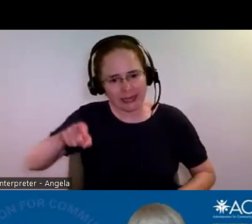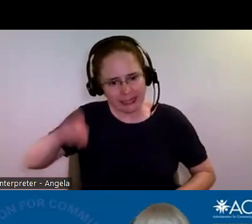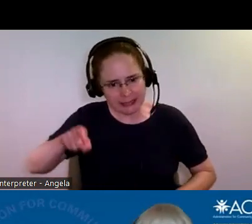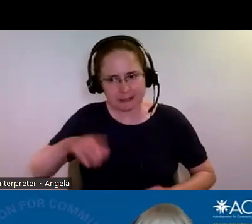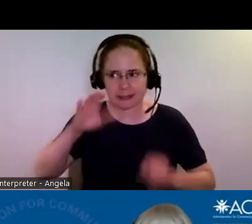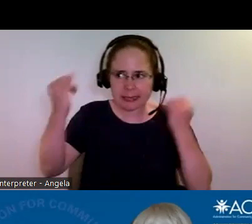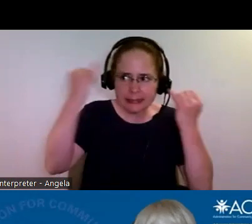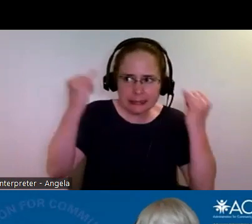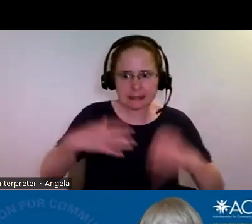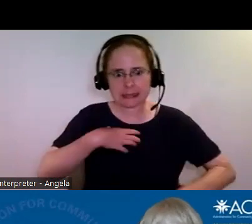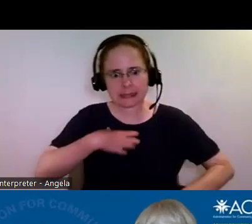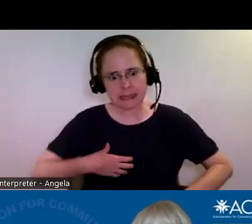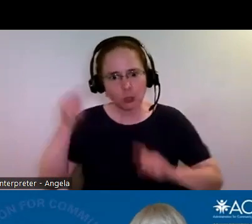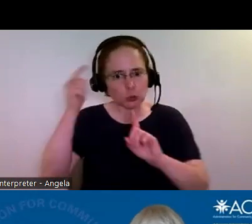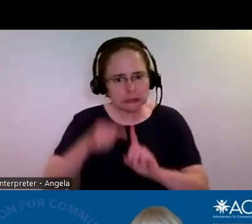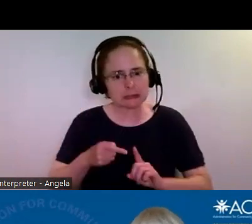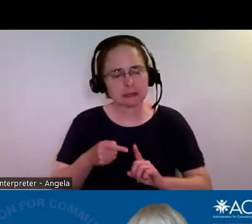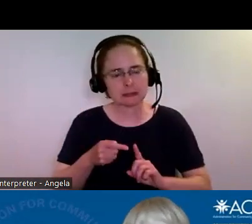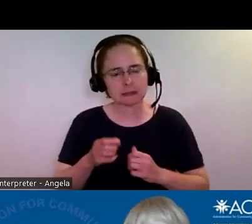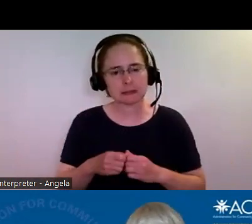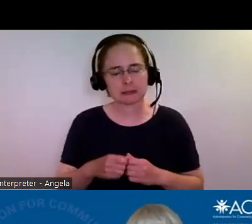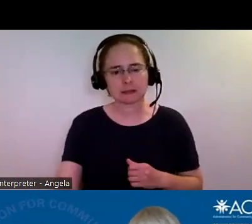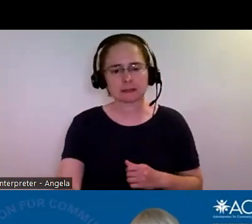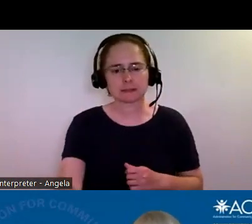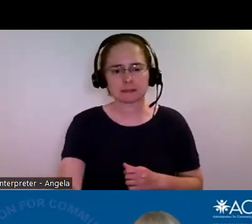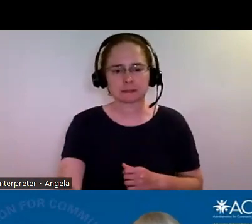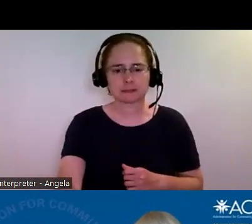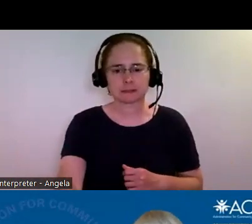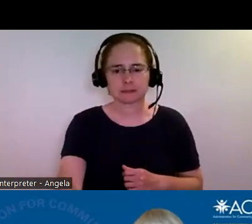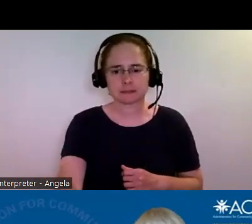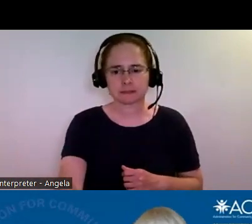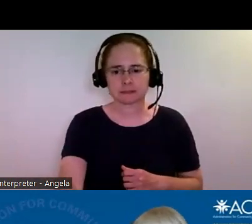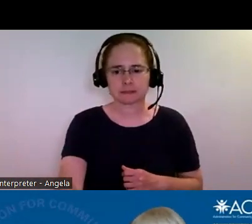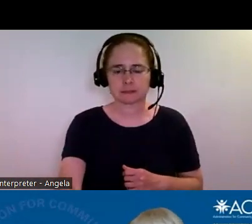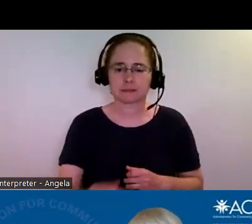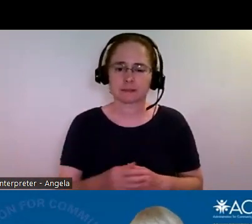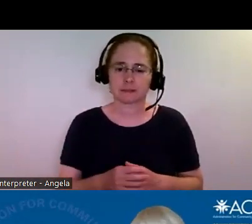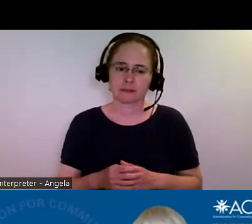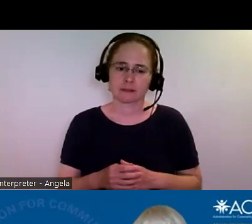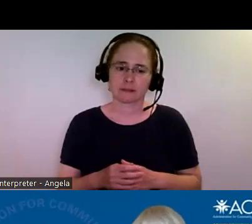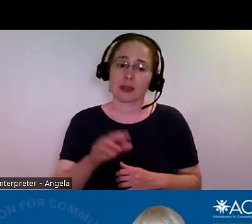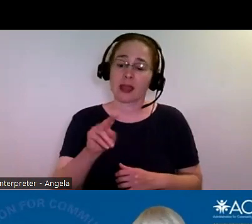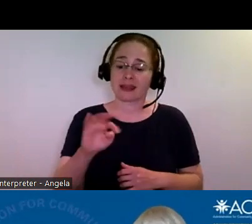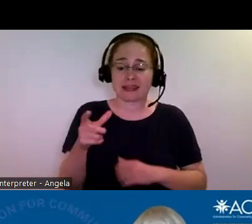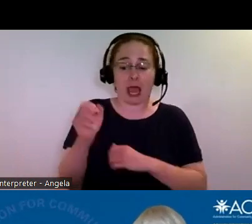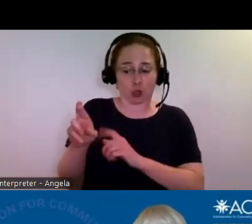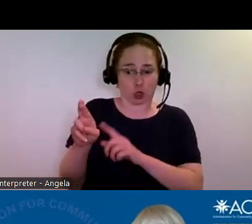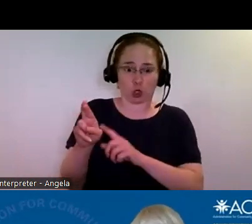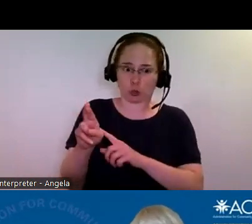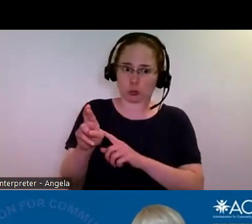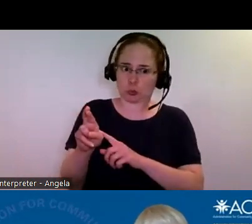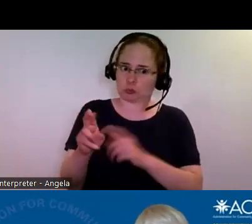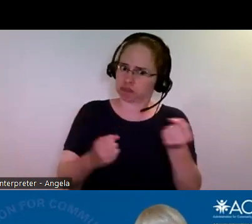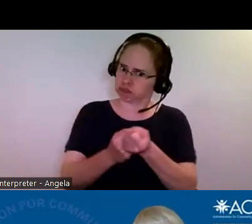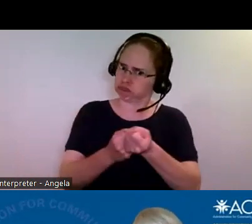and desires. And as you know this is something that NIDILRR entirely endorses and